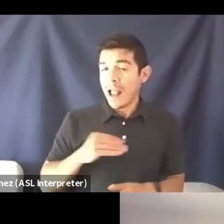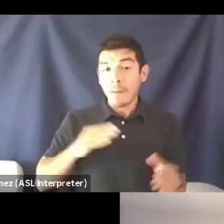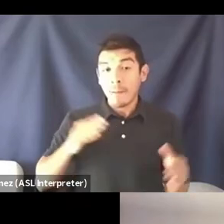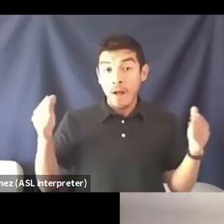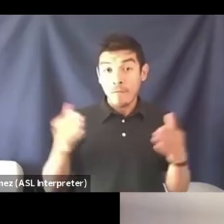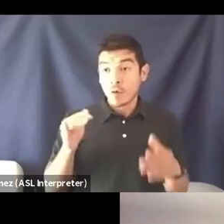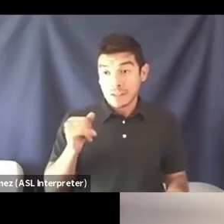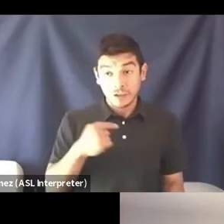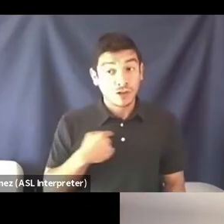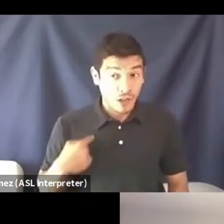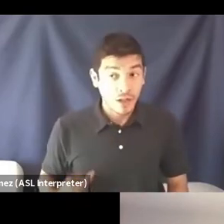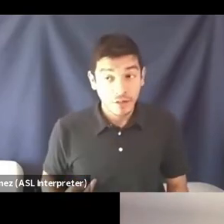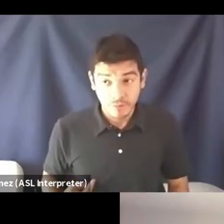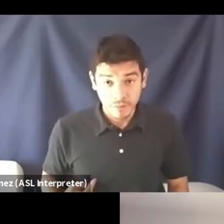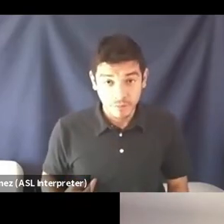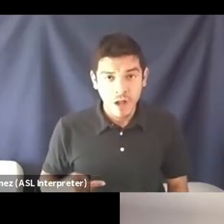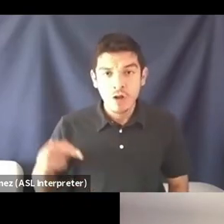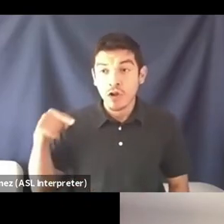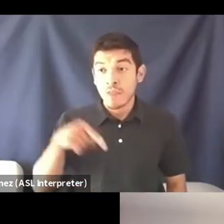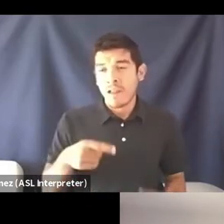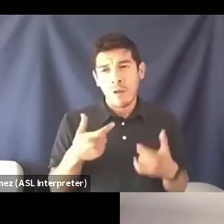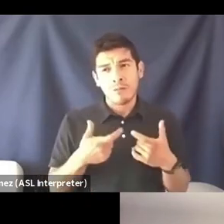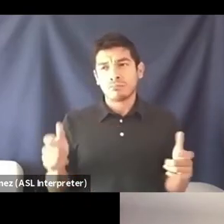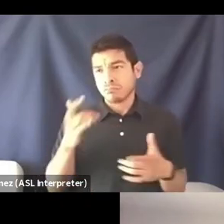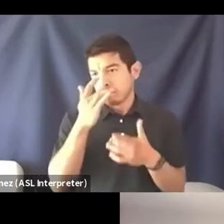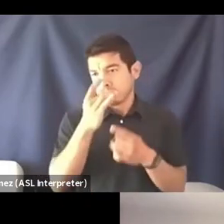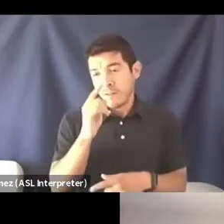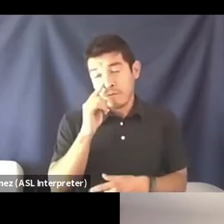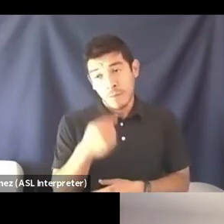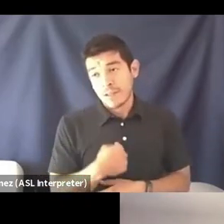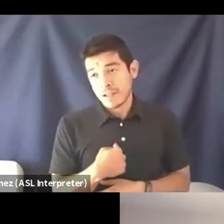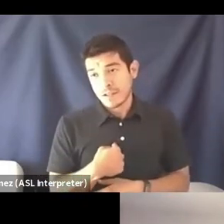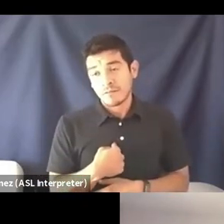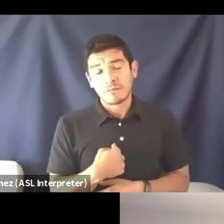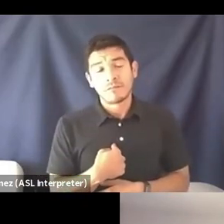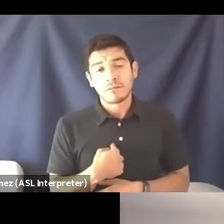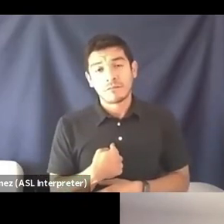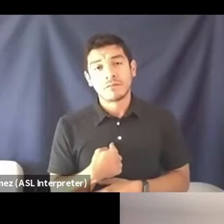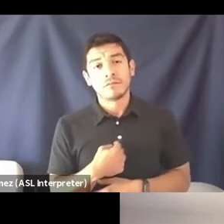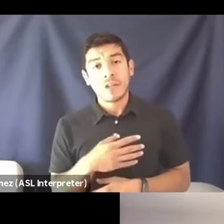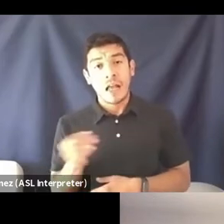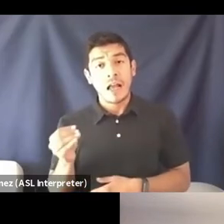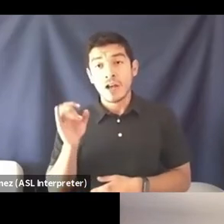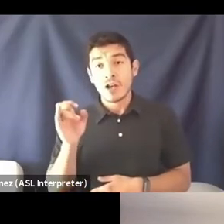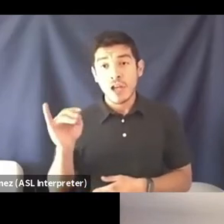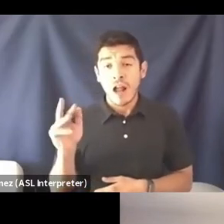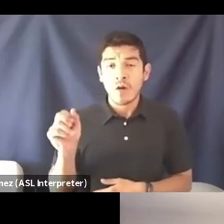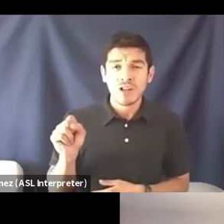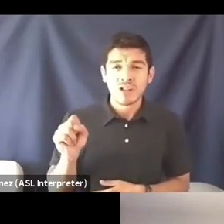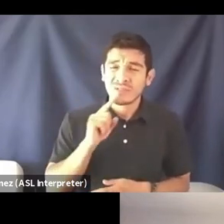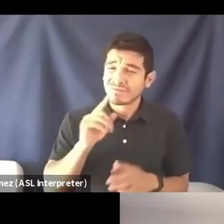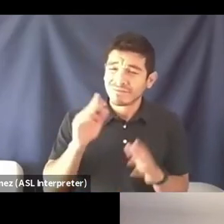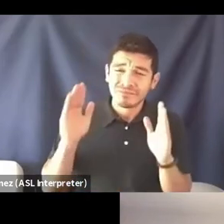So this was enormously interesting on many levels. And Jenny was just an incredible student.